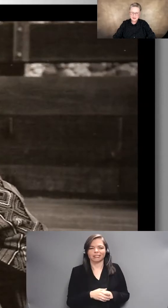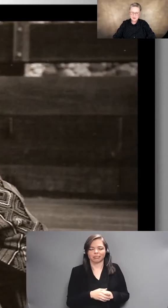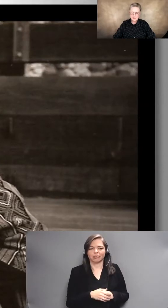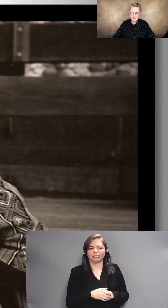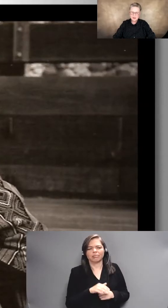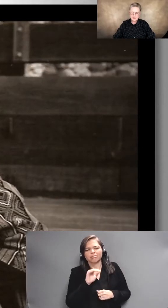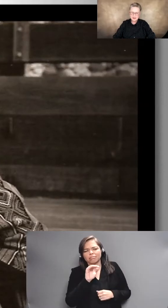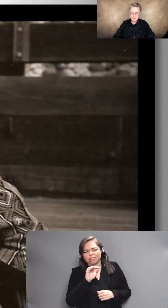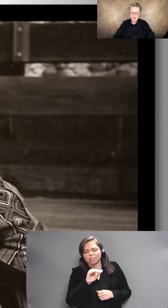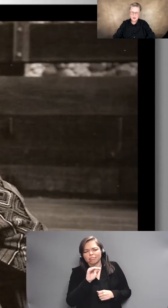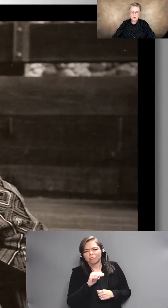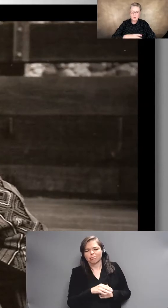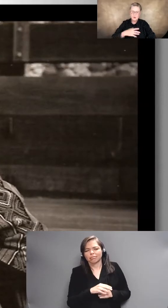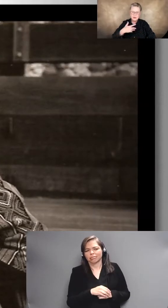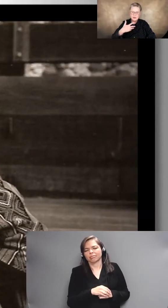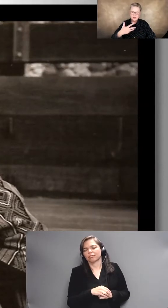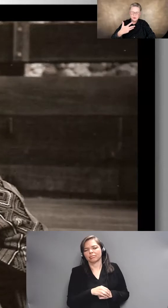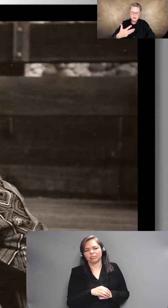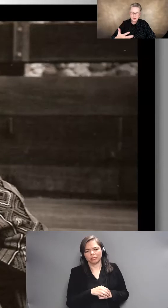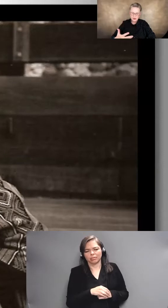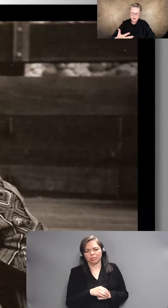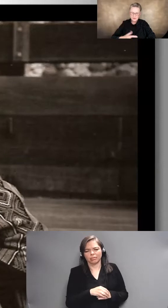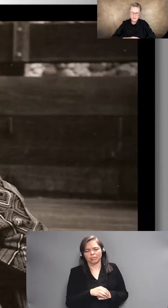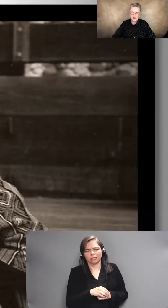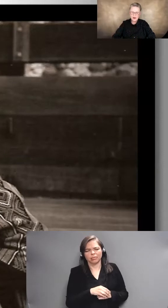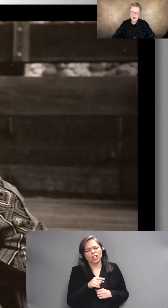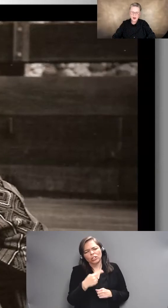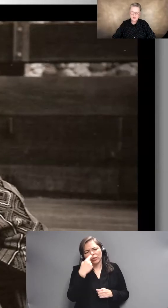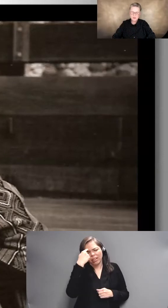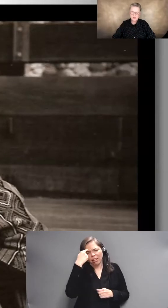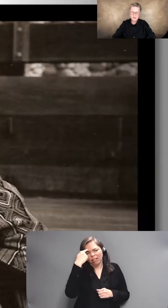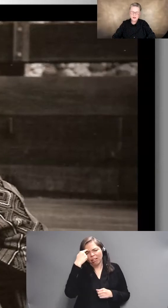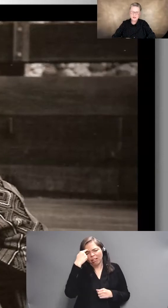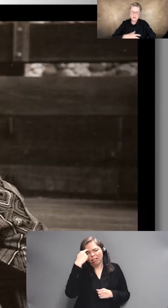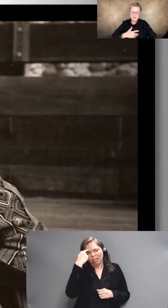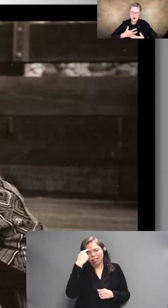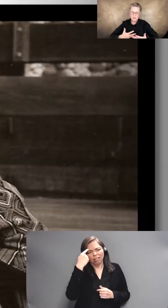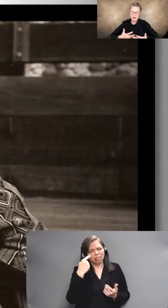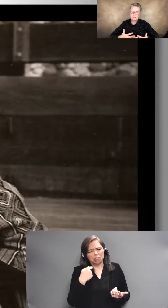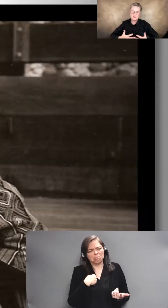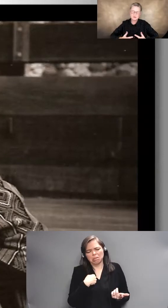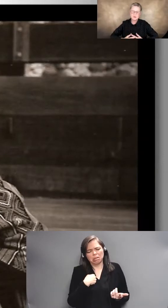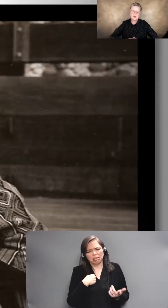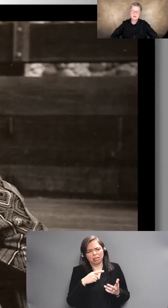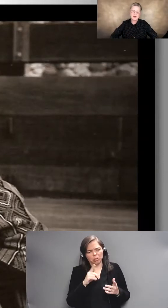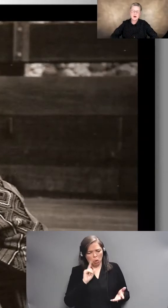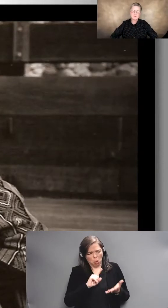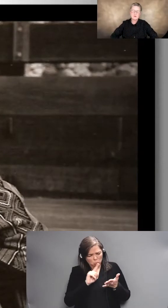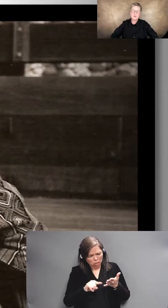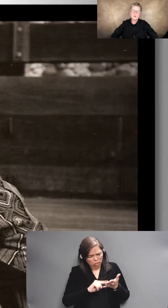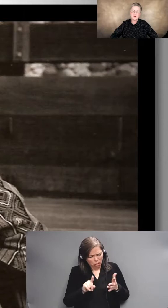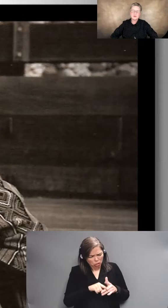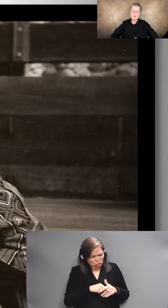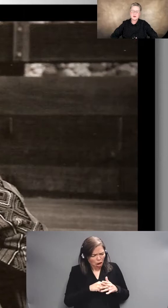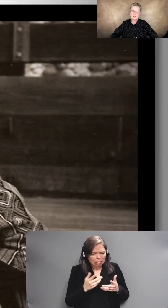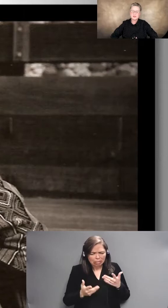Virginia Lee, what do you think I should start my research with how what do you think I should do